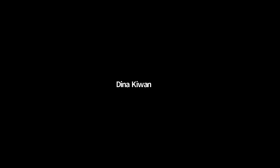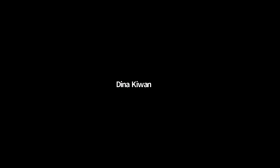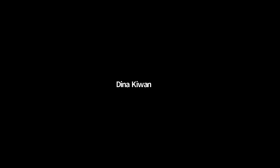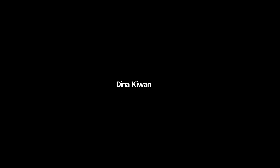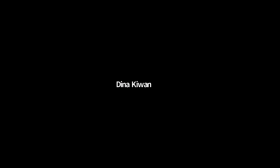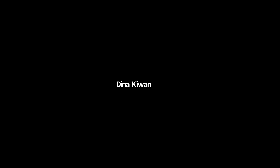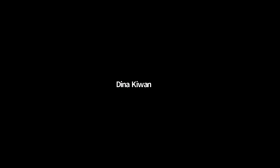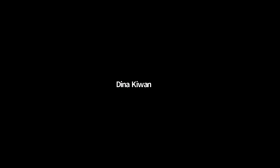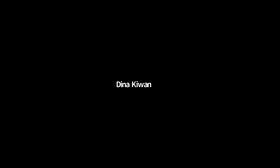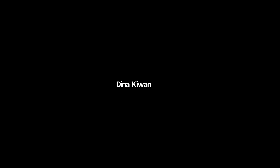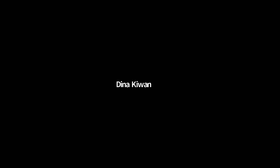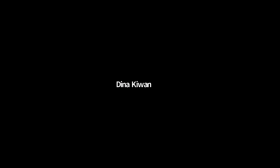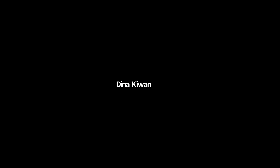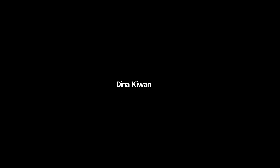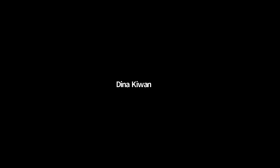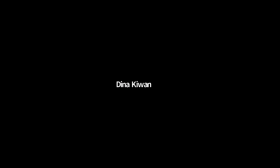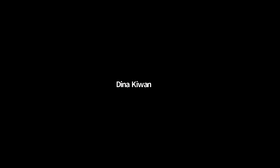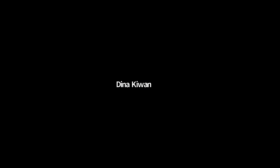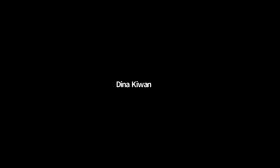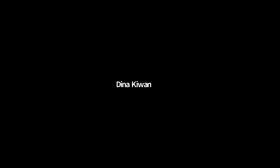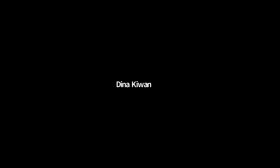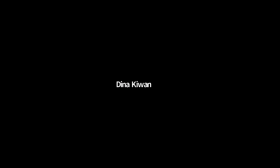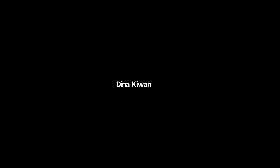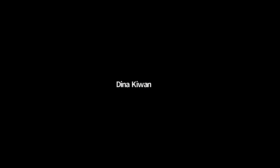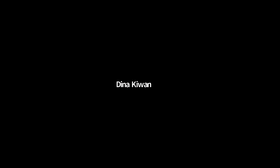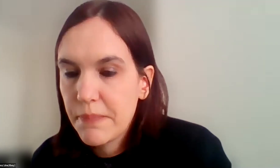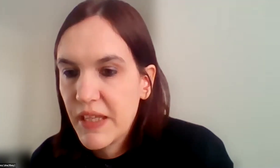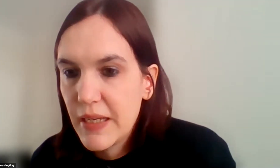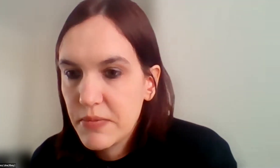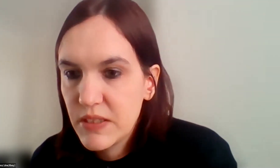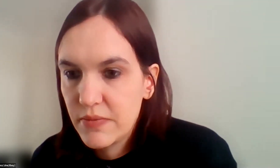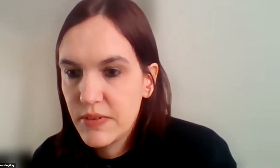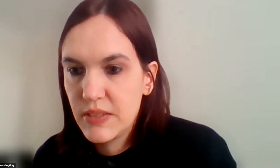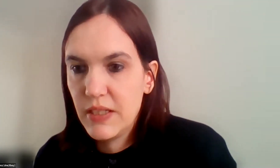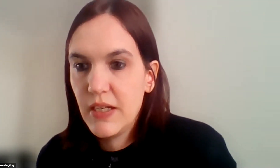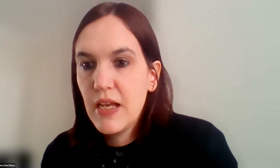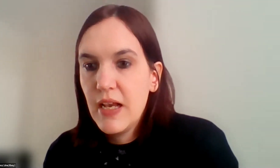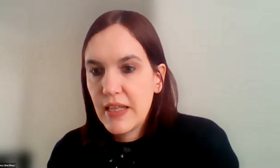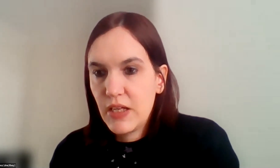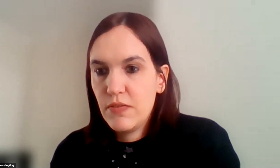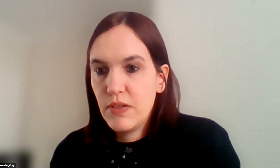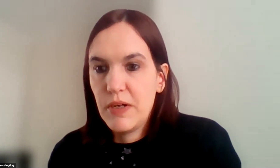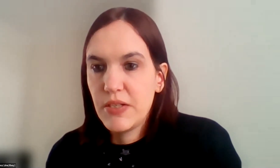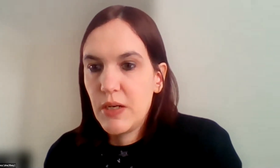There's a question from Tess in the chat - Okay yes she's seen it. "Thank you for